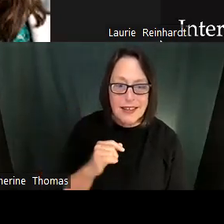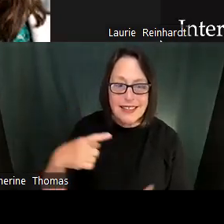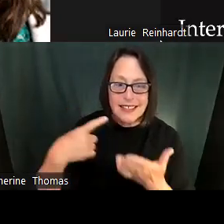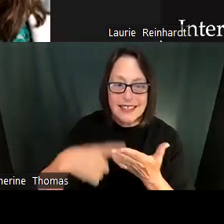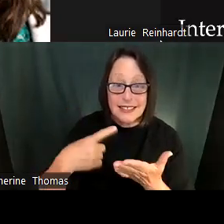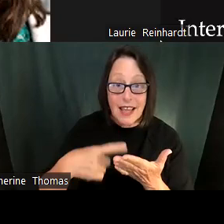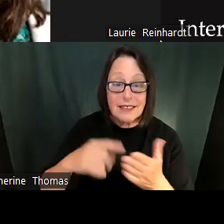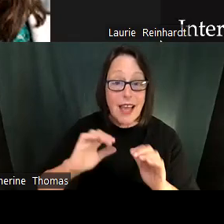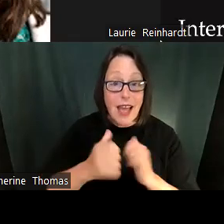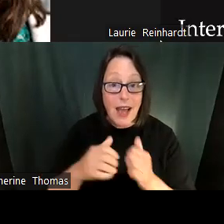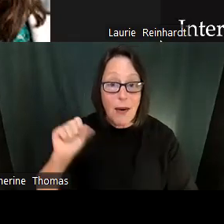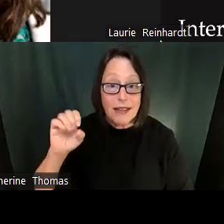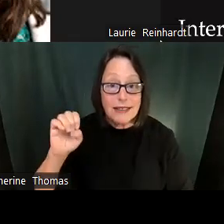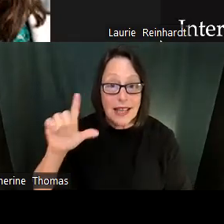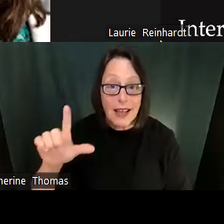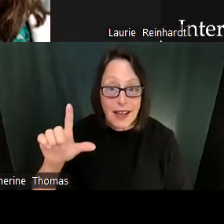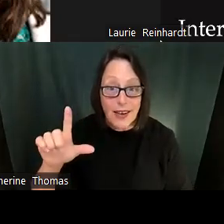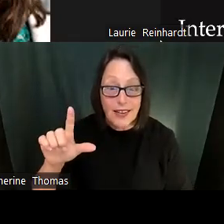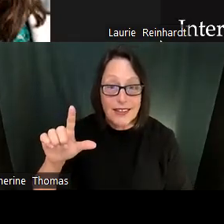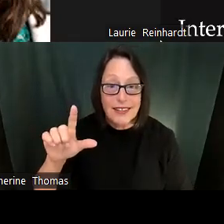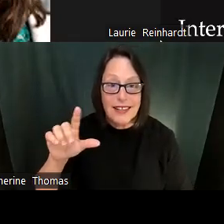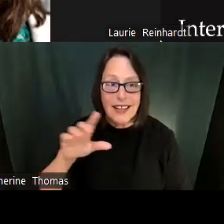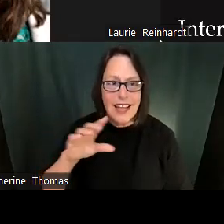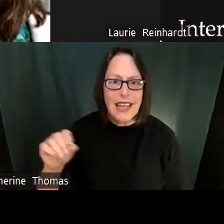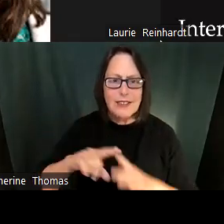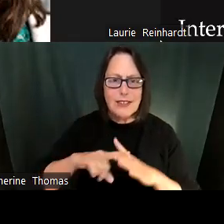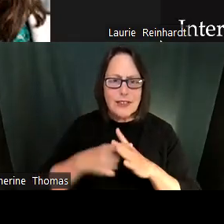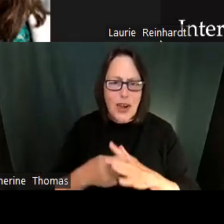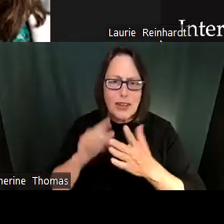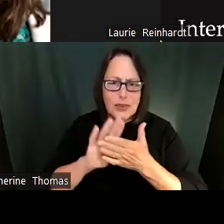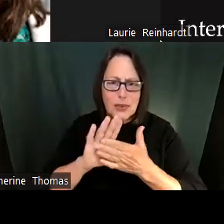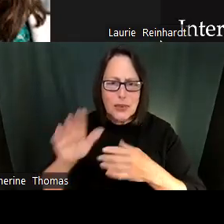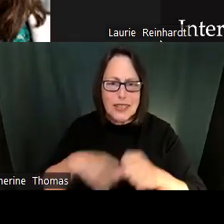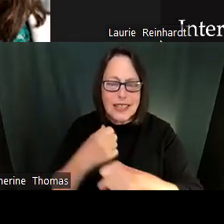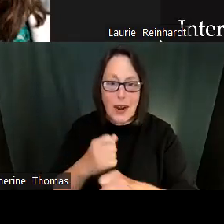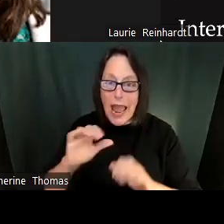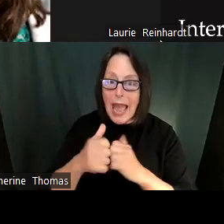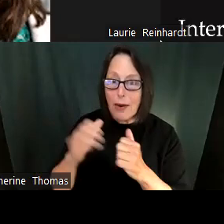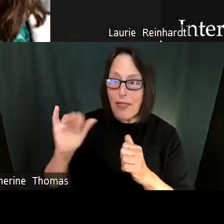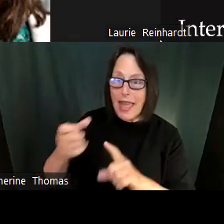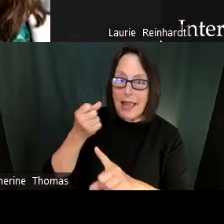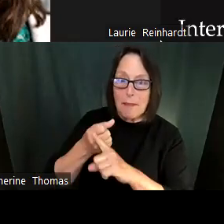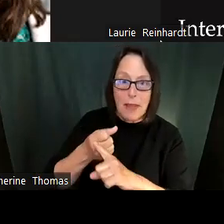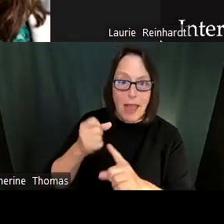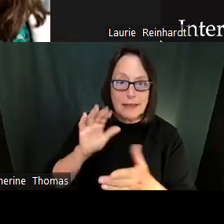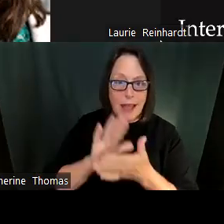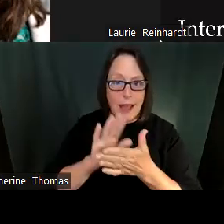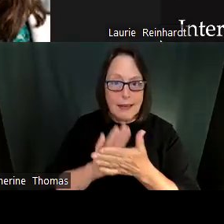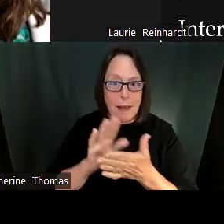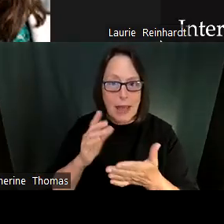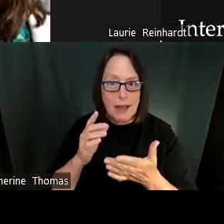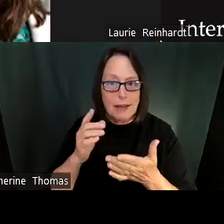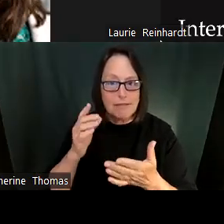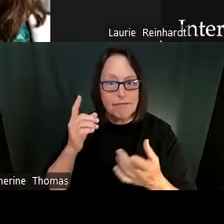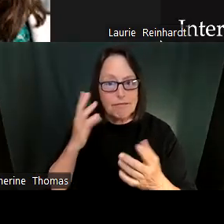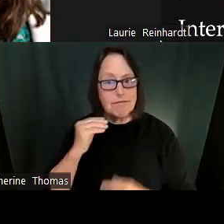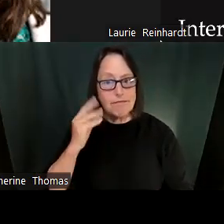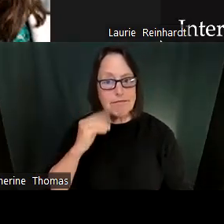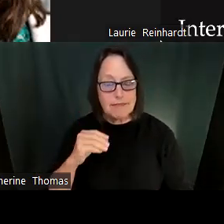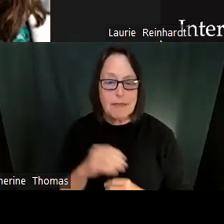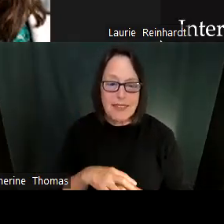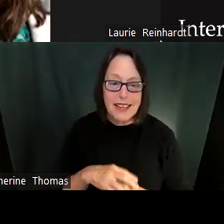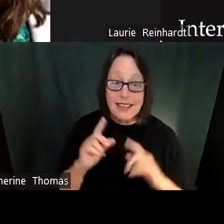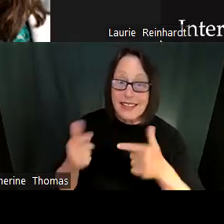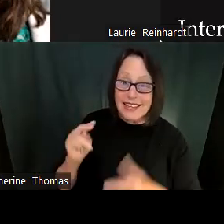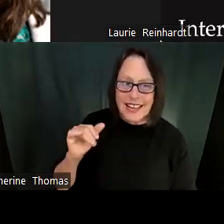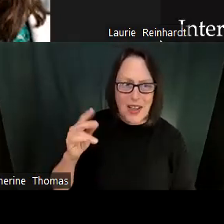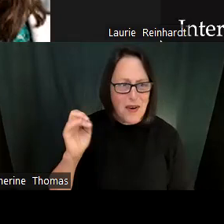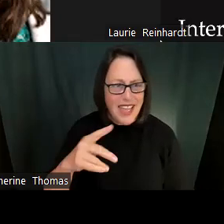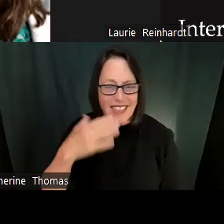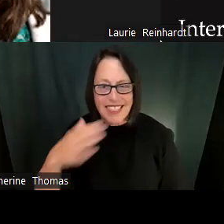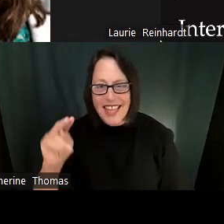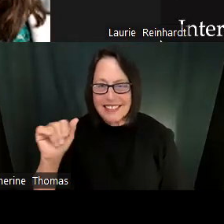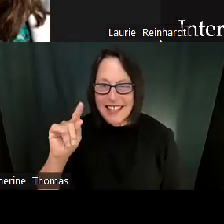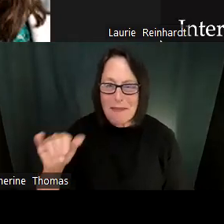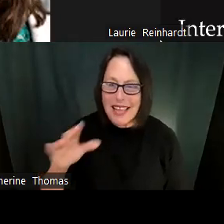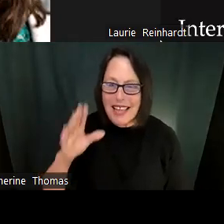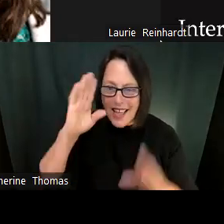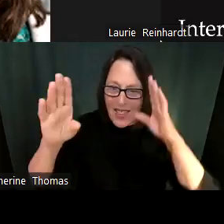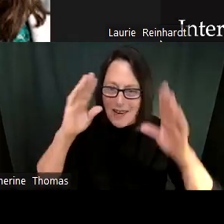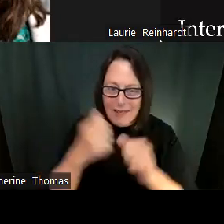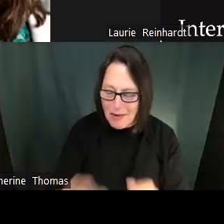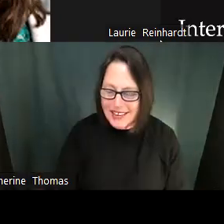Okay. And then Nick is going to be discussing Nick Kyoter. I'm going to turn it over to you.